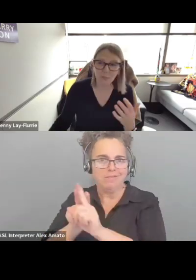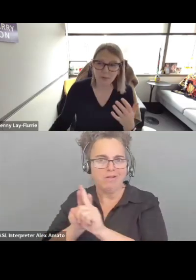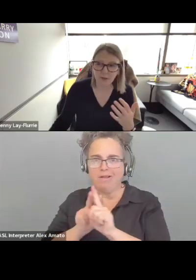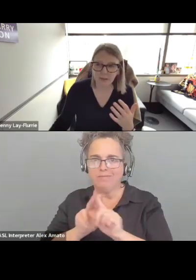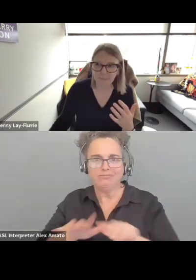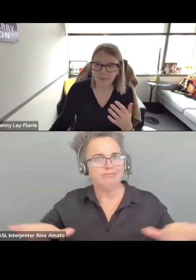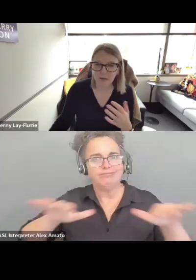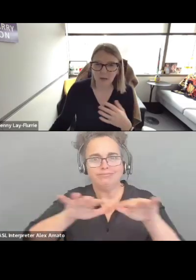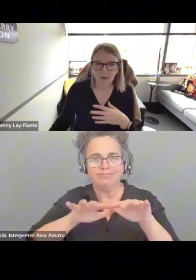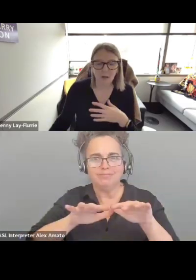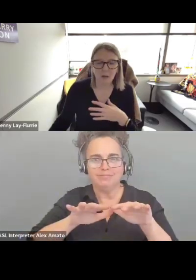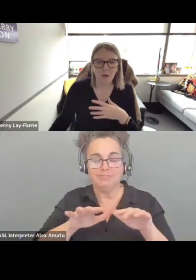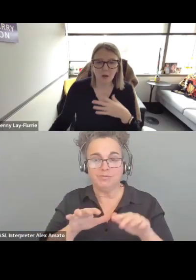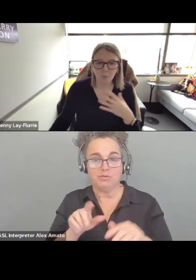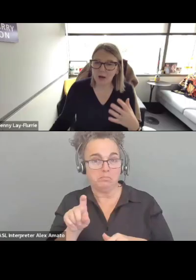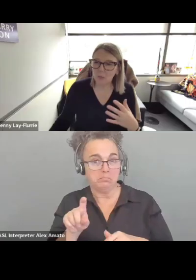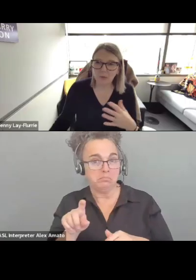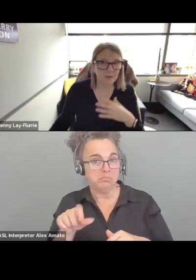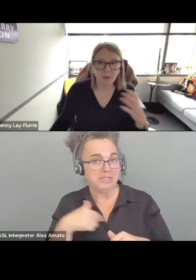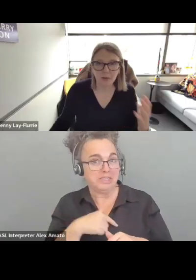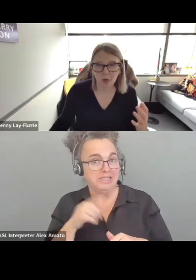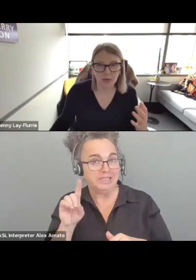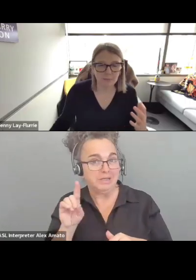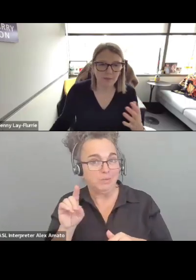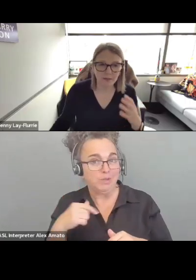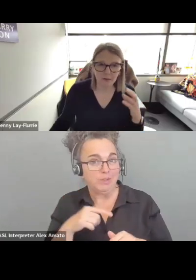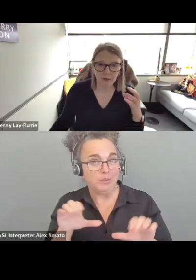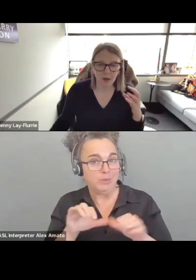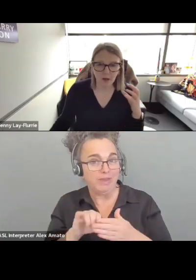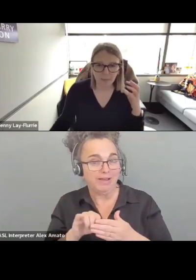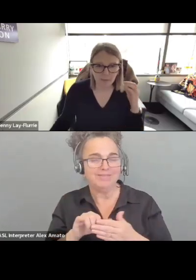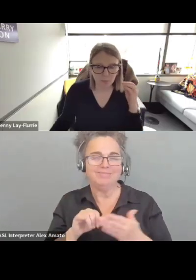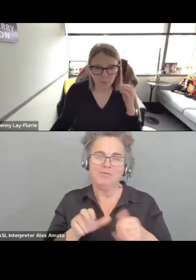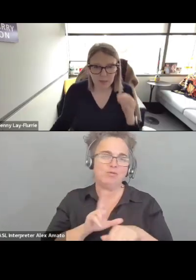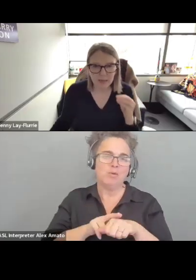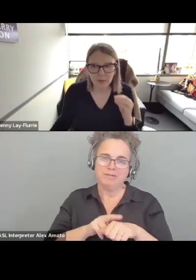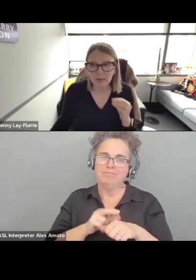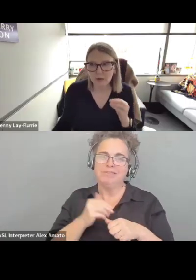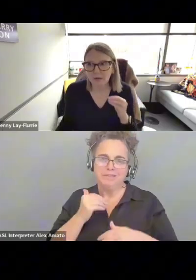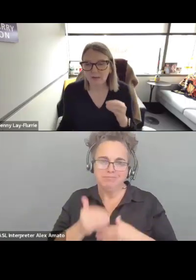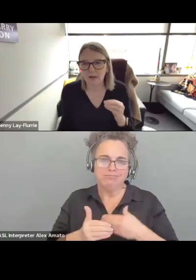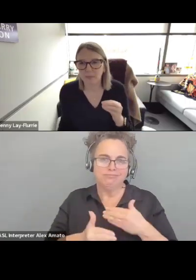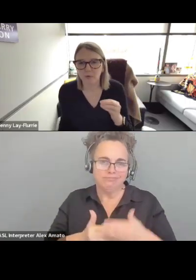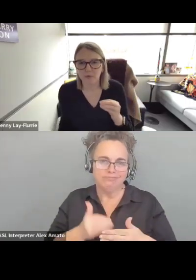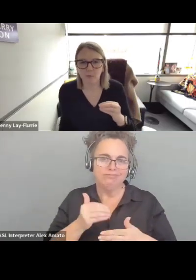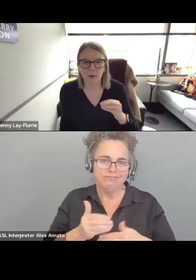So how have we done that? Well, we're still on the journey, but there's a a couple of really, really good examples of